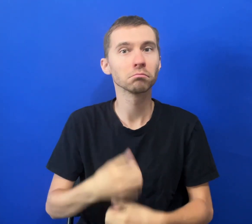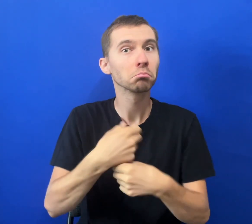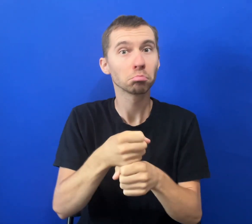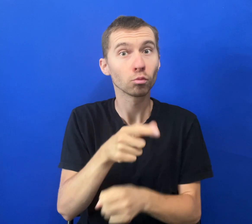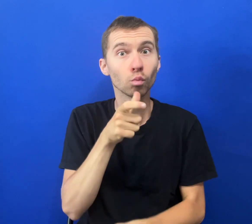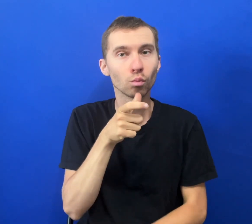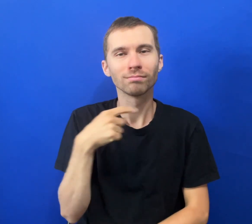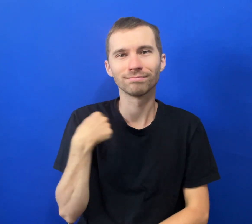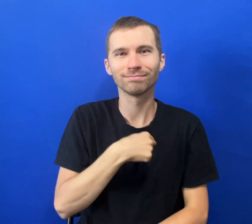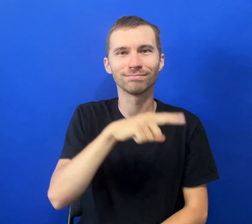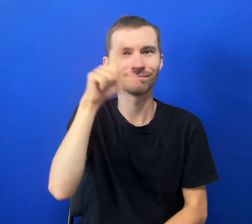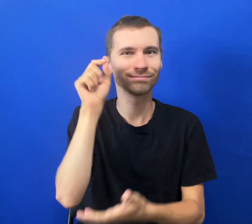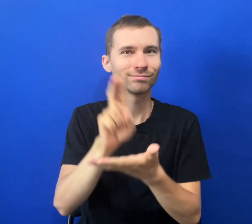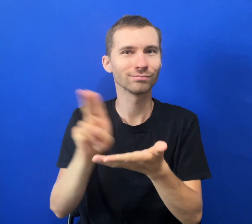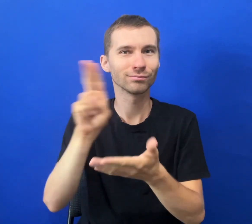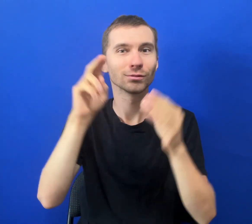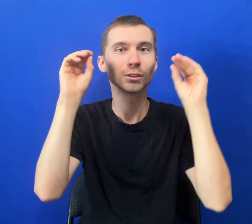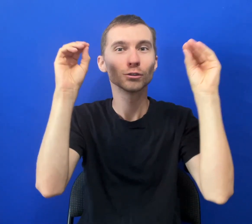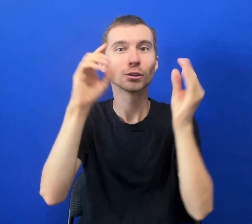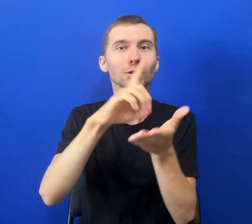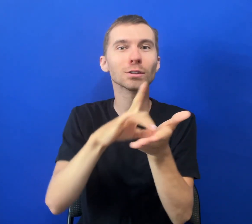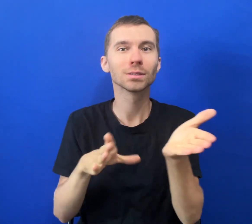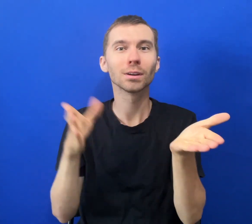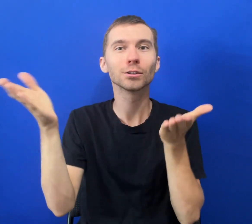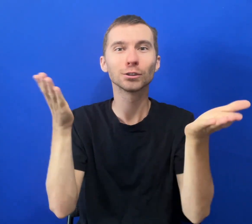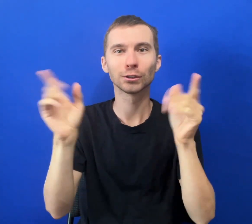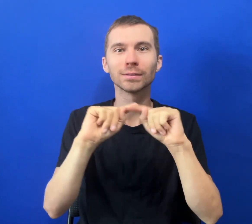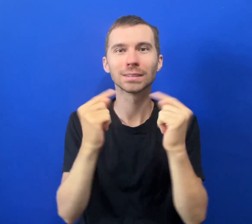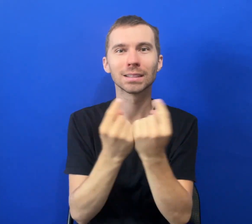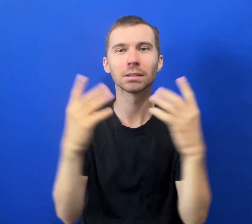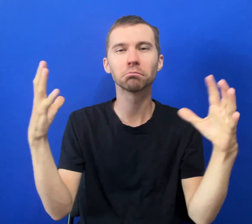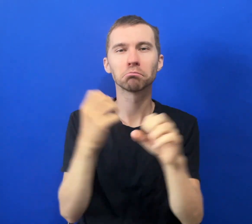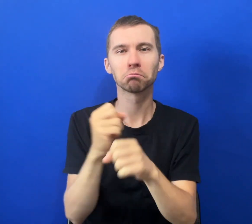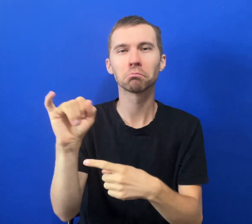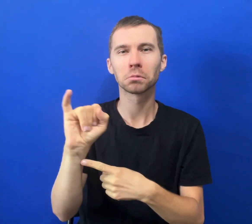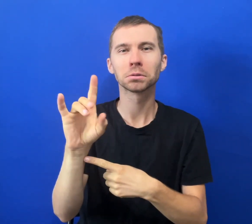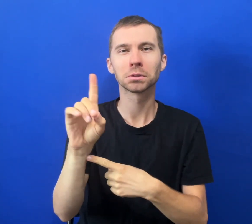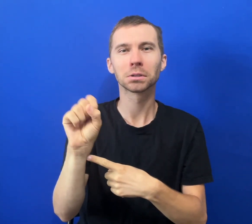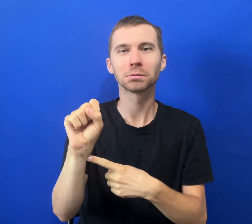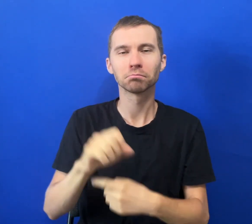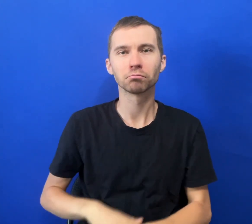This is produced by the Gallaudet University Instructional Designer Services team, abbreviated as IDS.